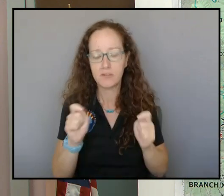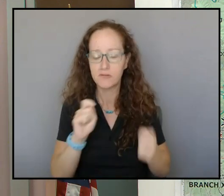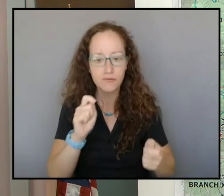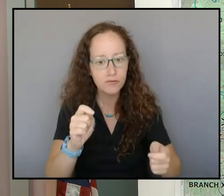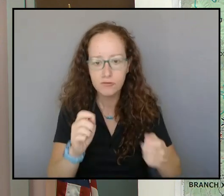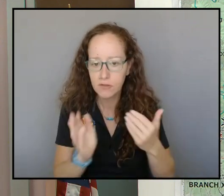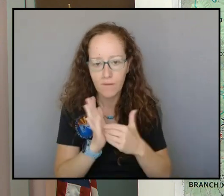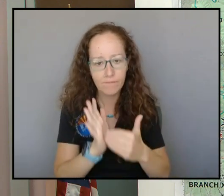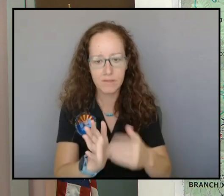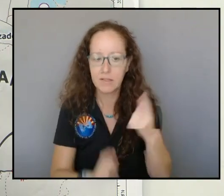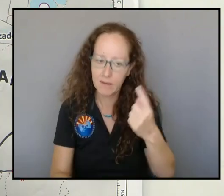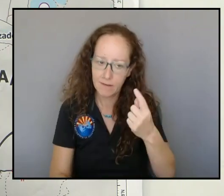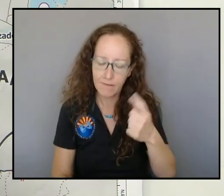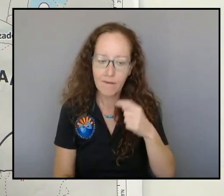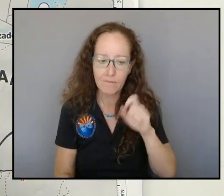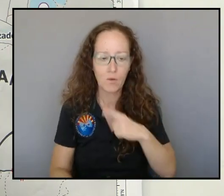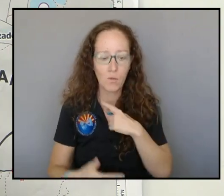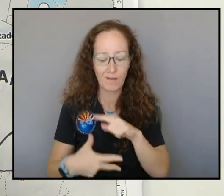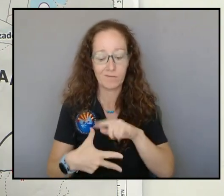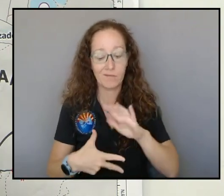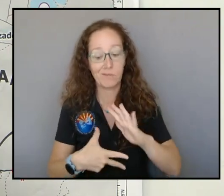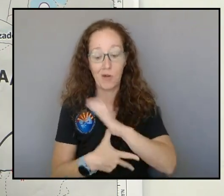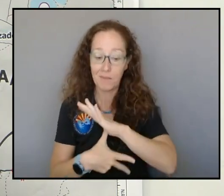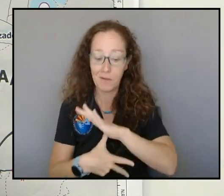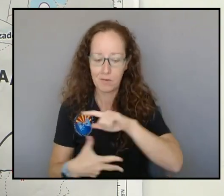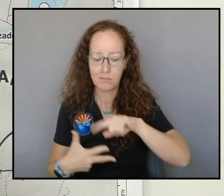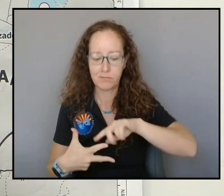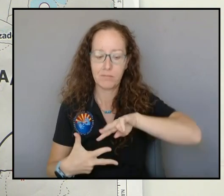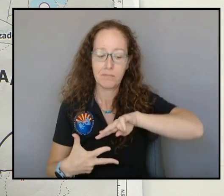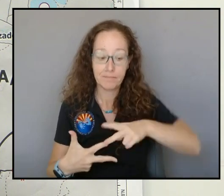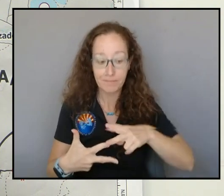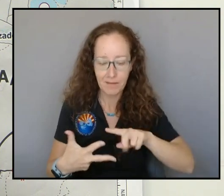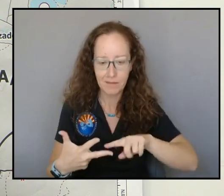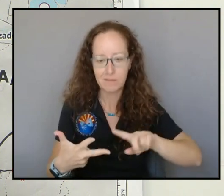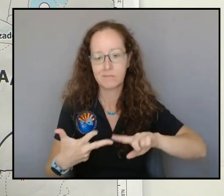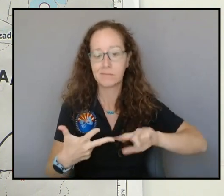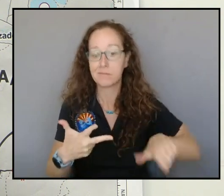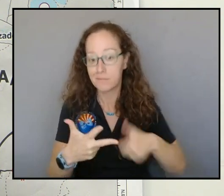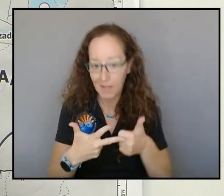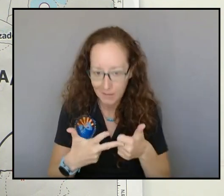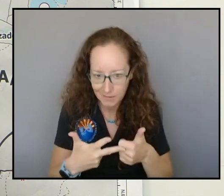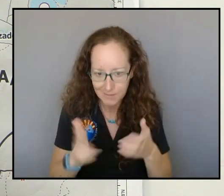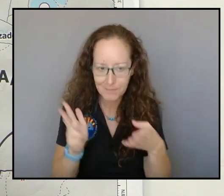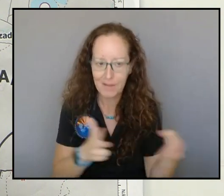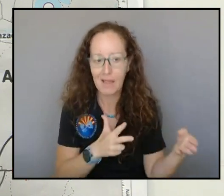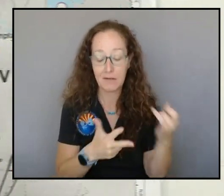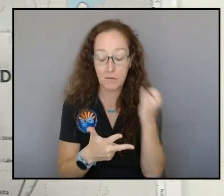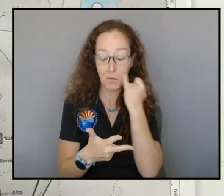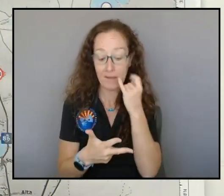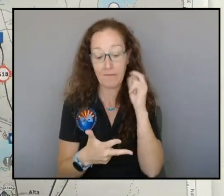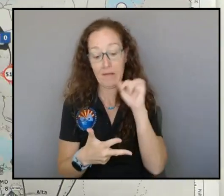contingency plans. So that, 'When this happens, we do this.' 'When this happens, we're going to do this.' And I know that's kind of